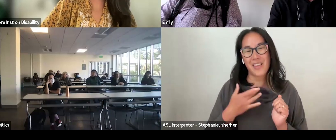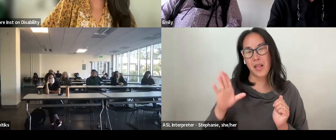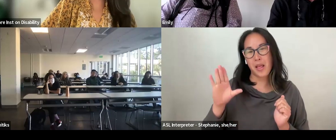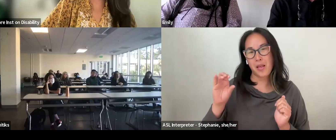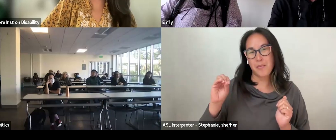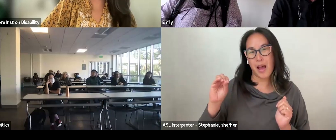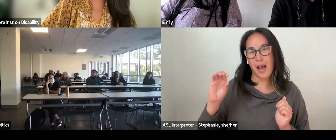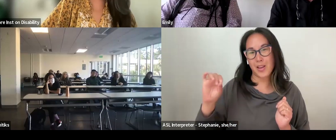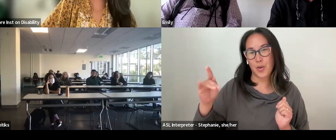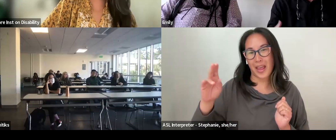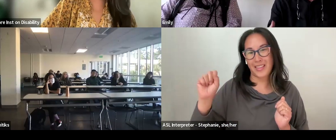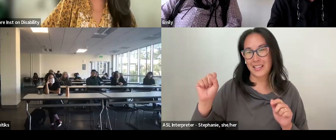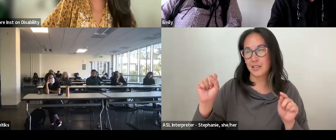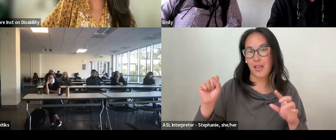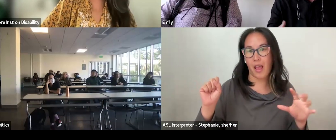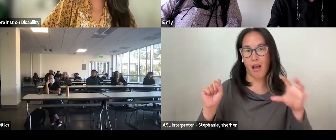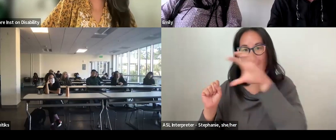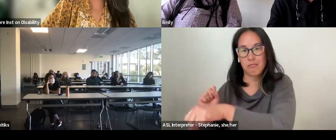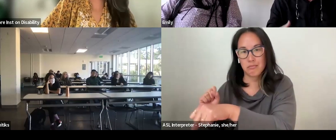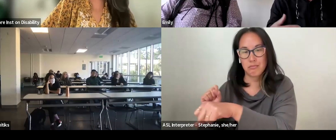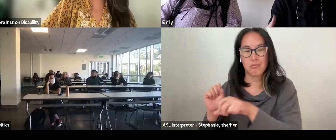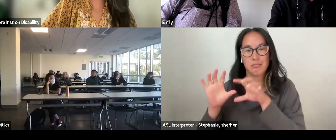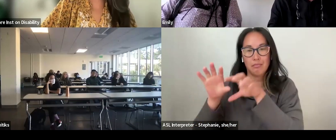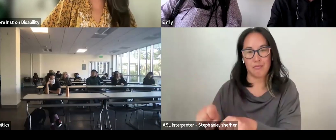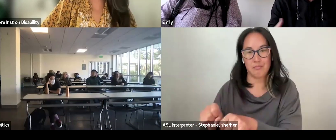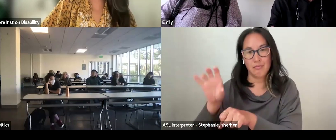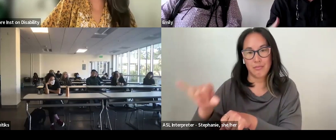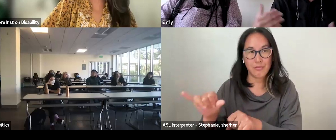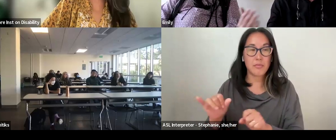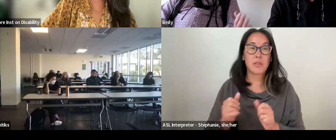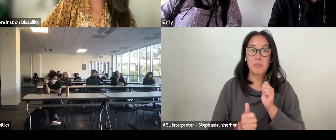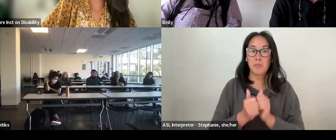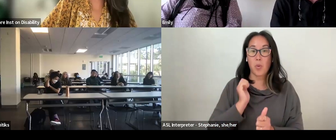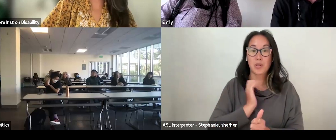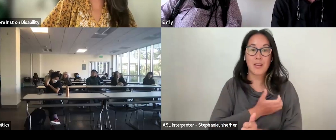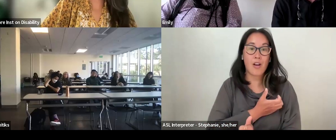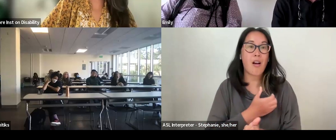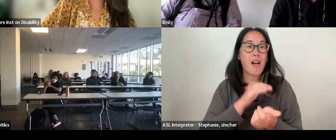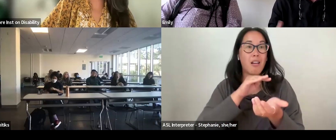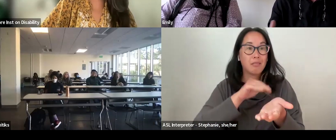All of our colleagues, you know, are physicians and people who work in academic medical institutions.